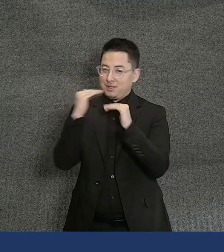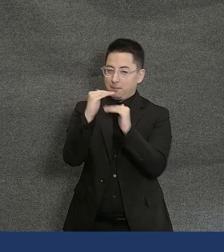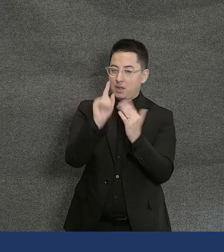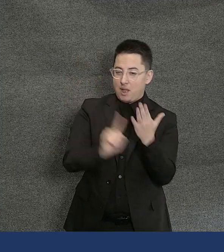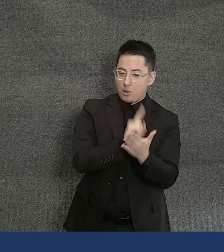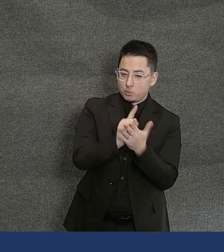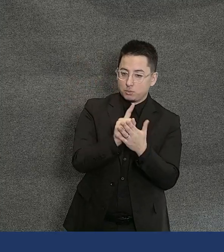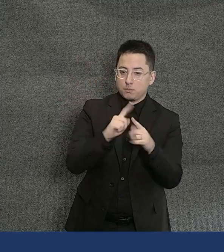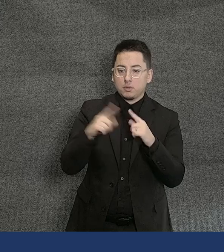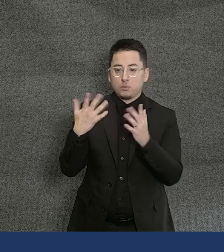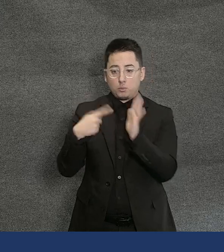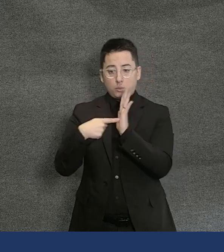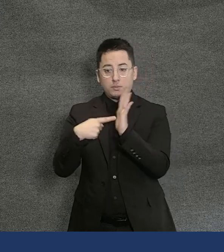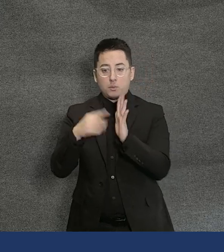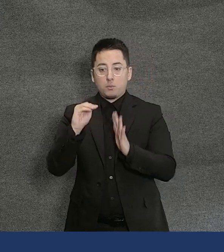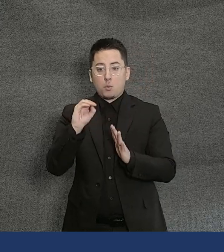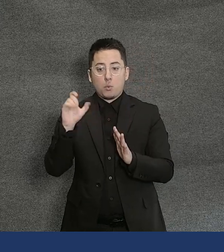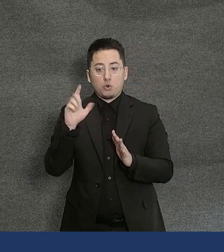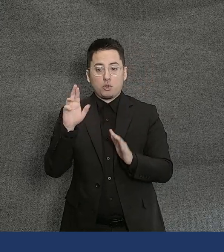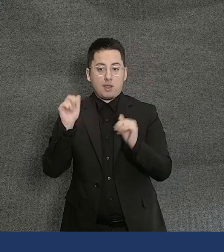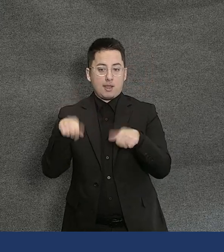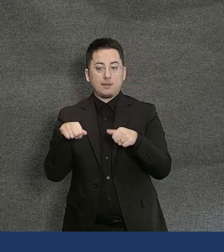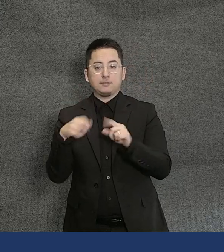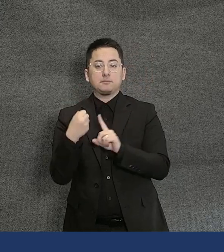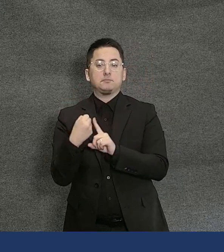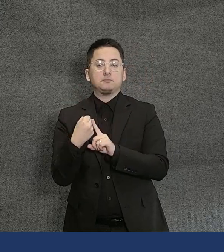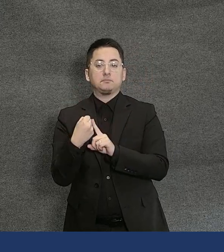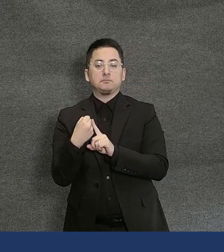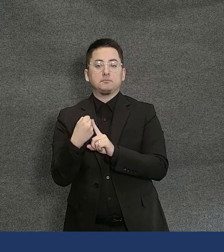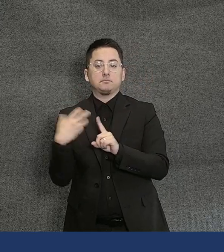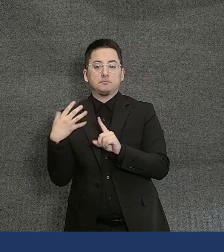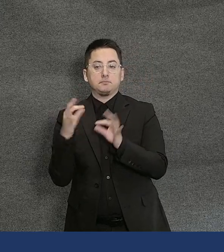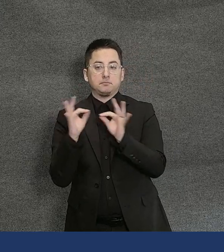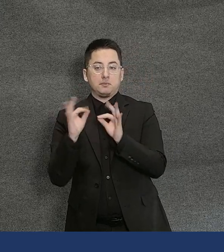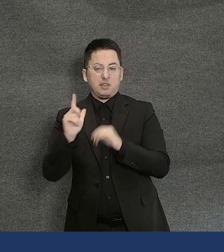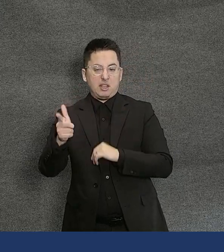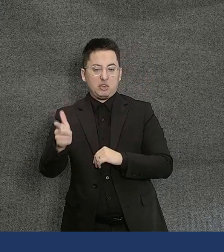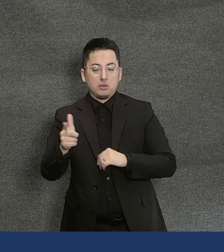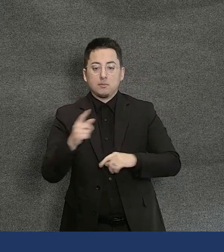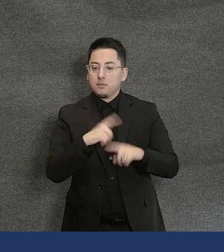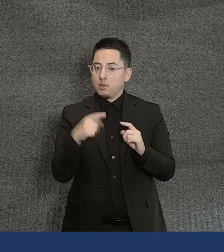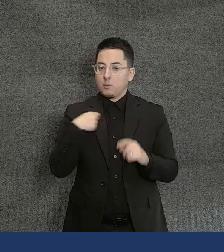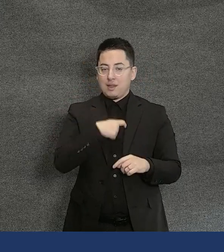of some of the other details. So now we need to look at those and bring some of those initiatives to scale.